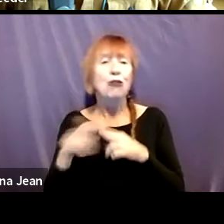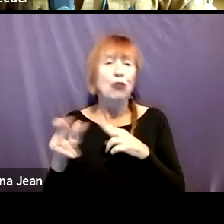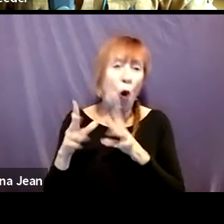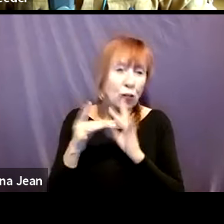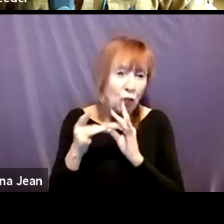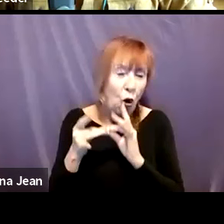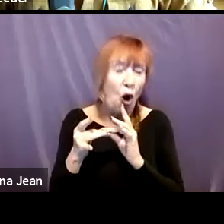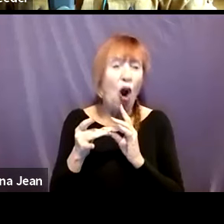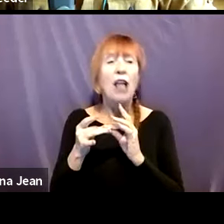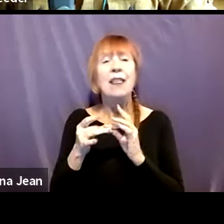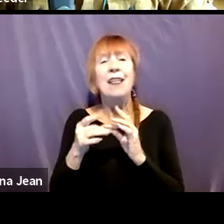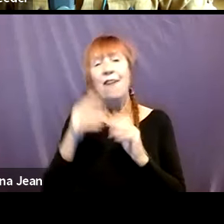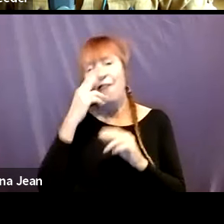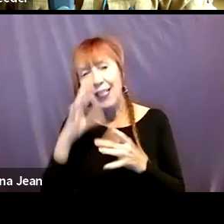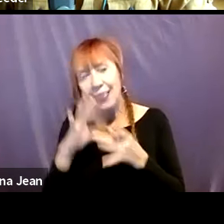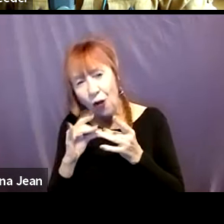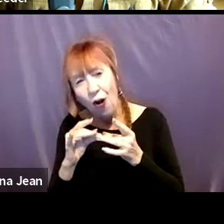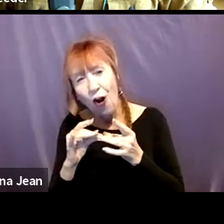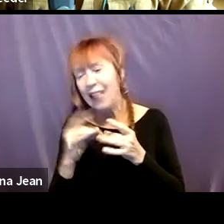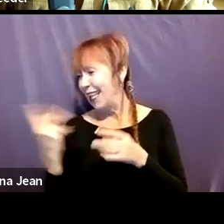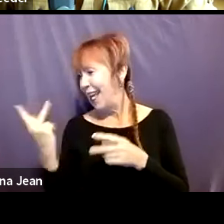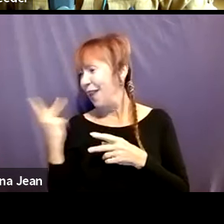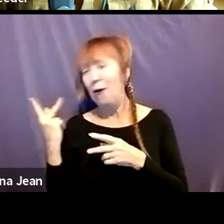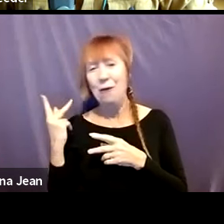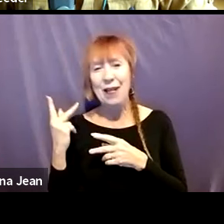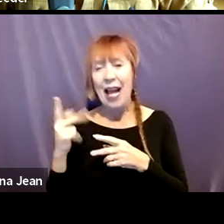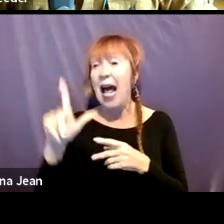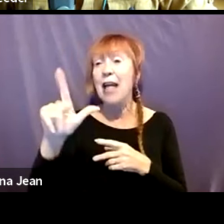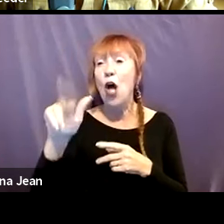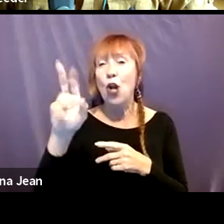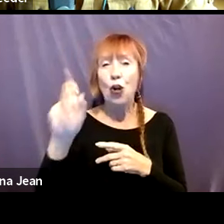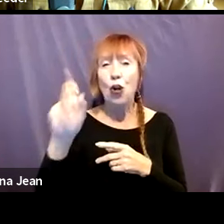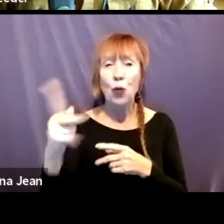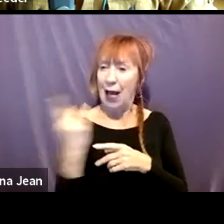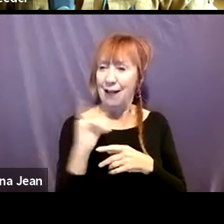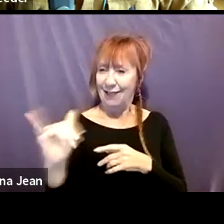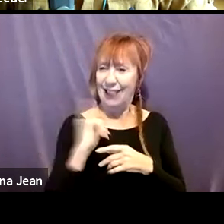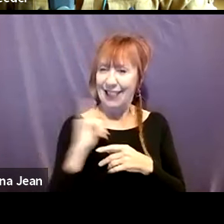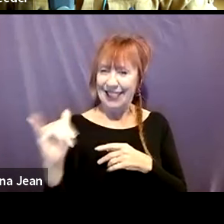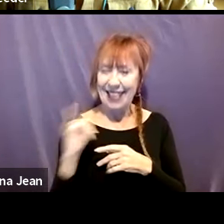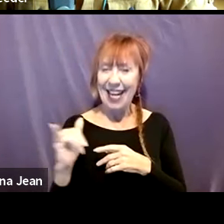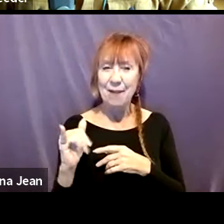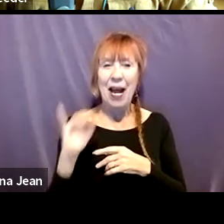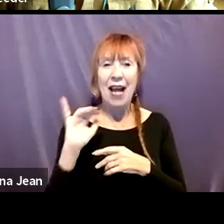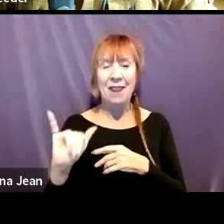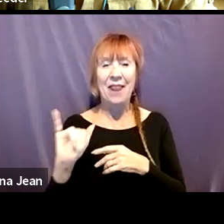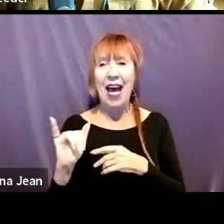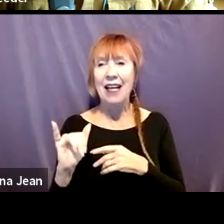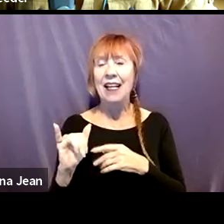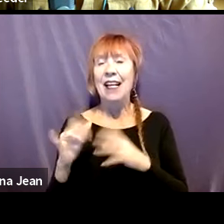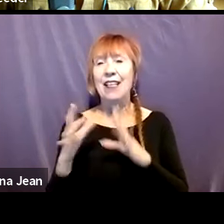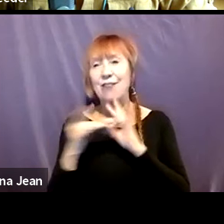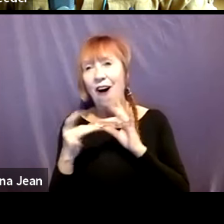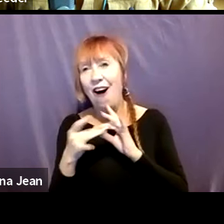from when he was really broke, and it just kind of organically turned into a story